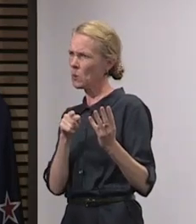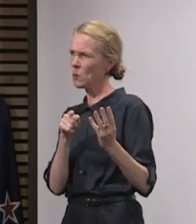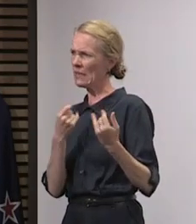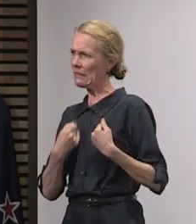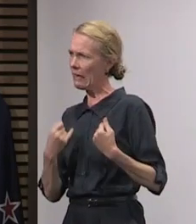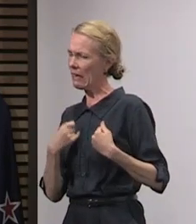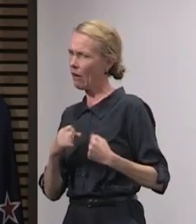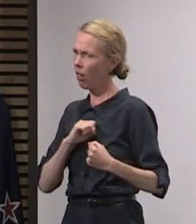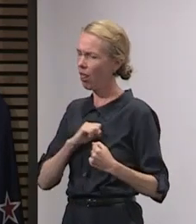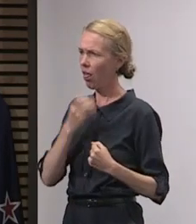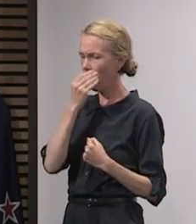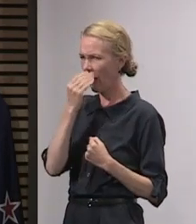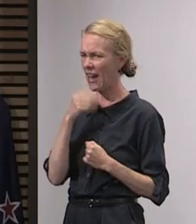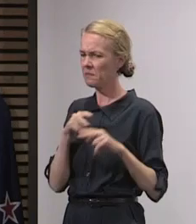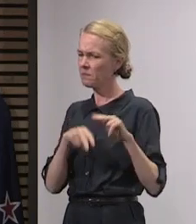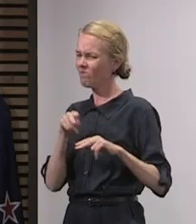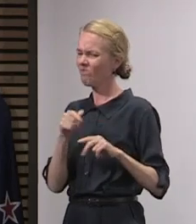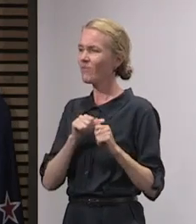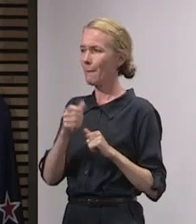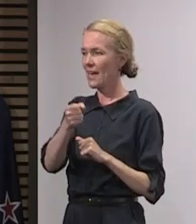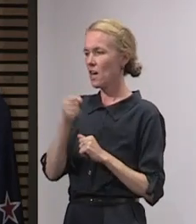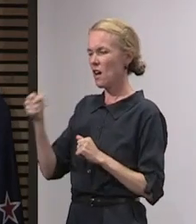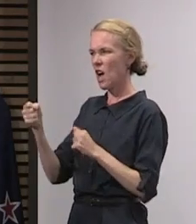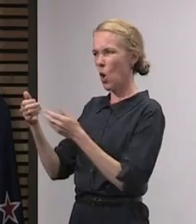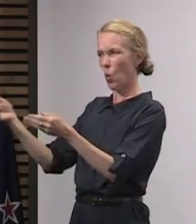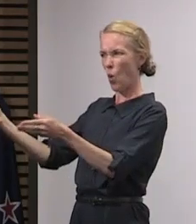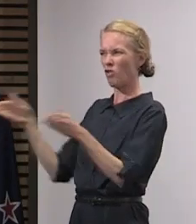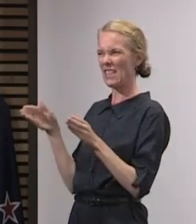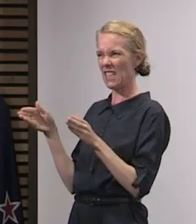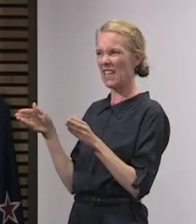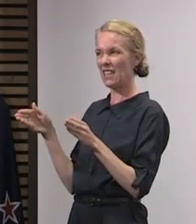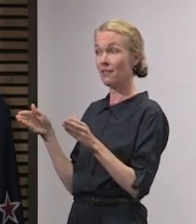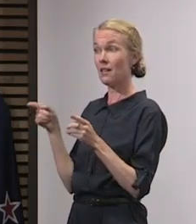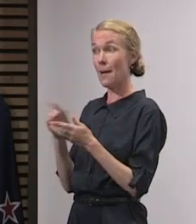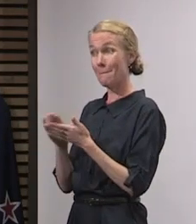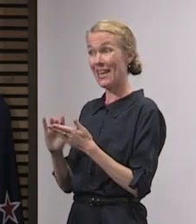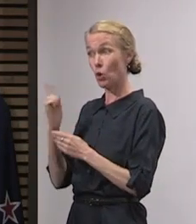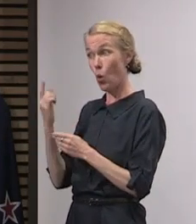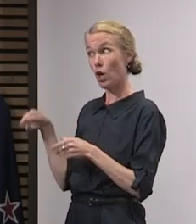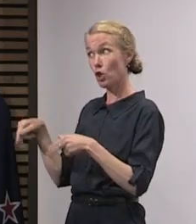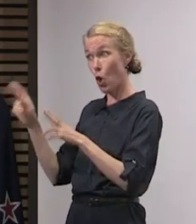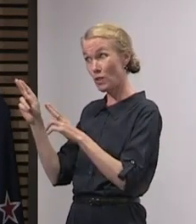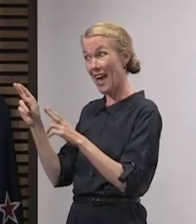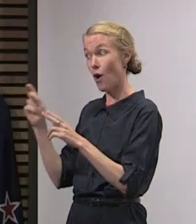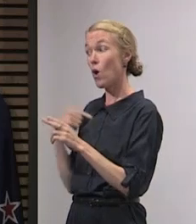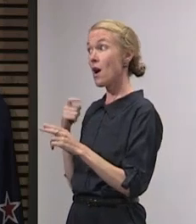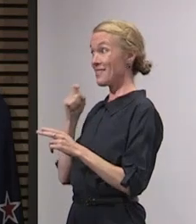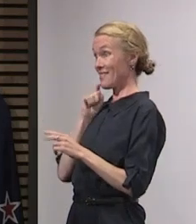from overseas and they are symptomatic and they are then assessed and taken to a